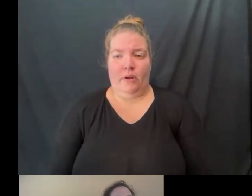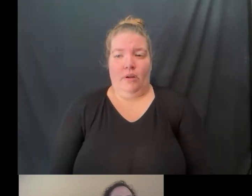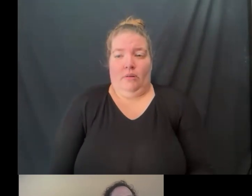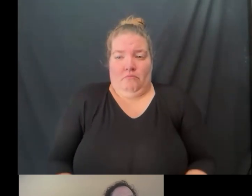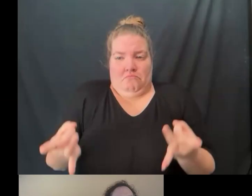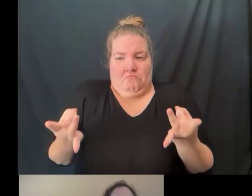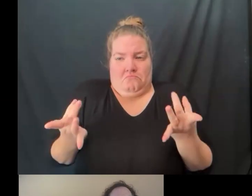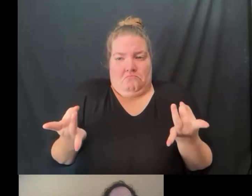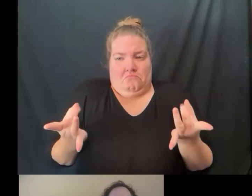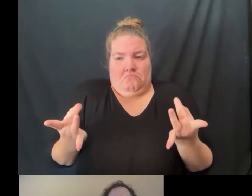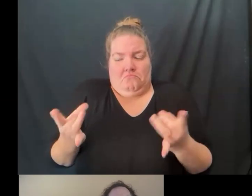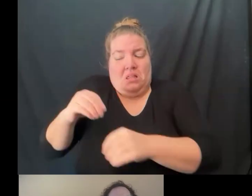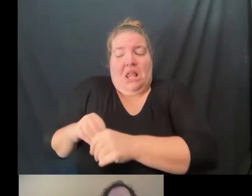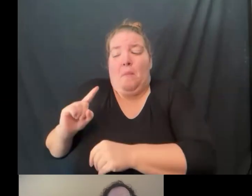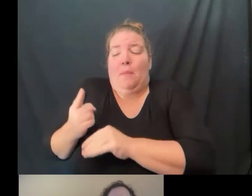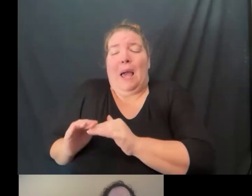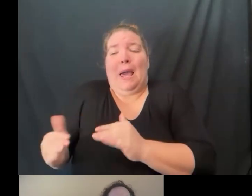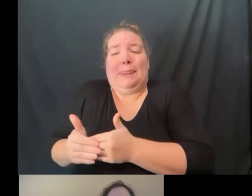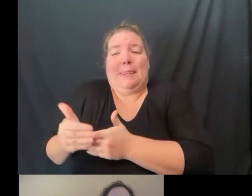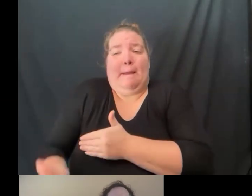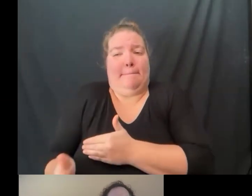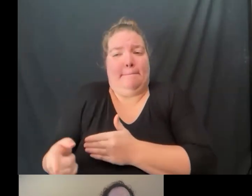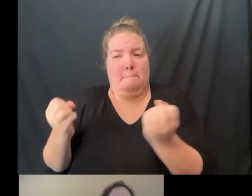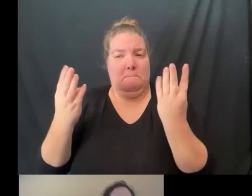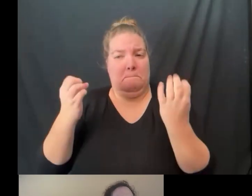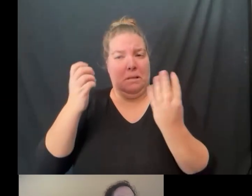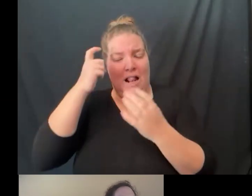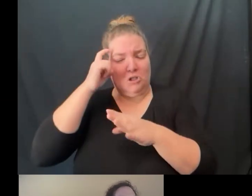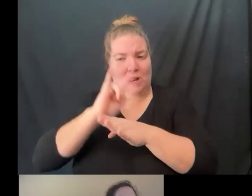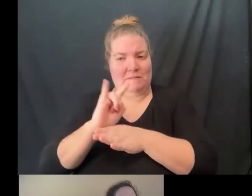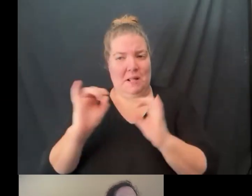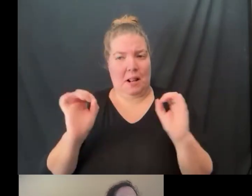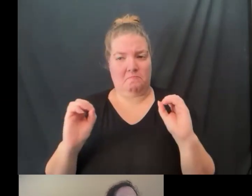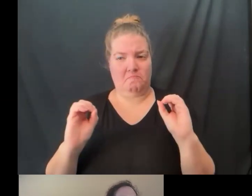So the bottom line is, there's no reference to AI in the Phase 1 regulations,